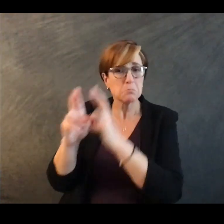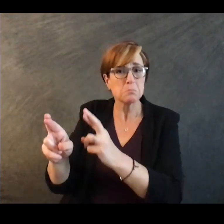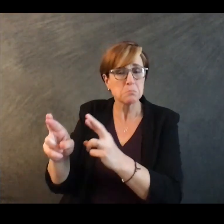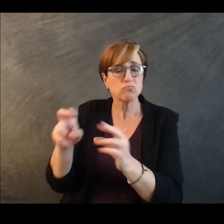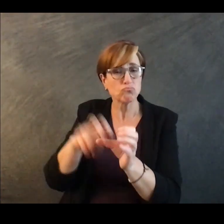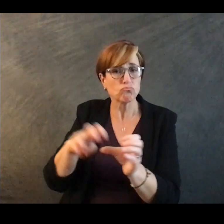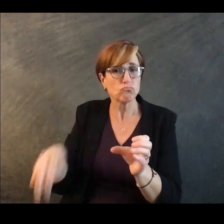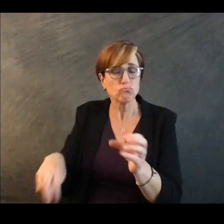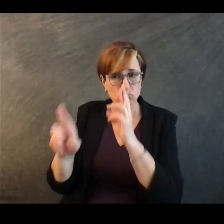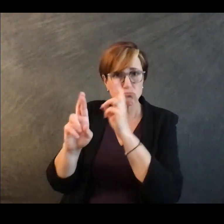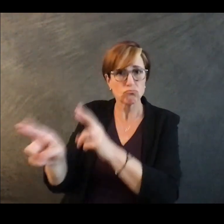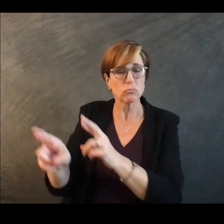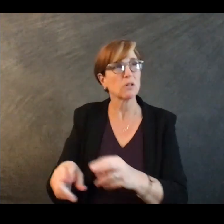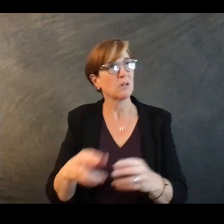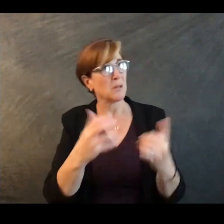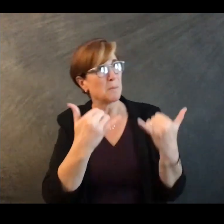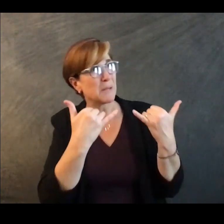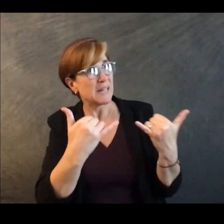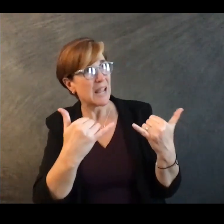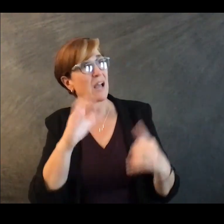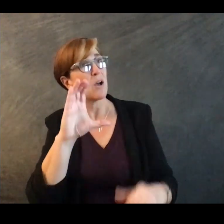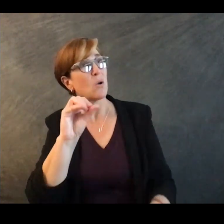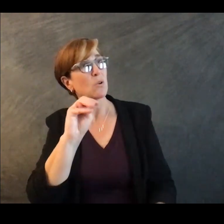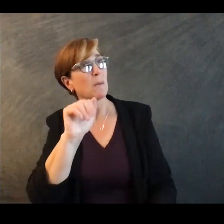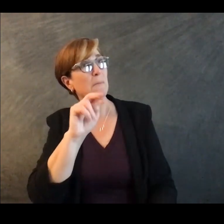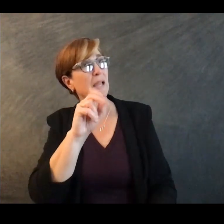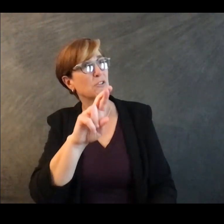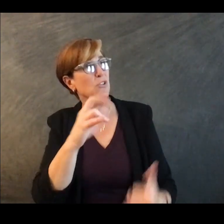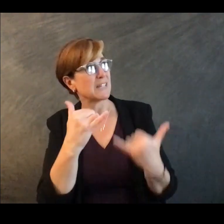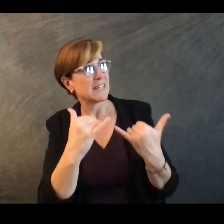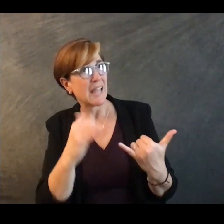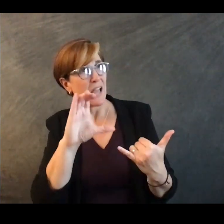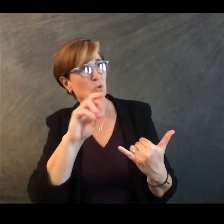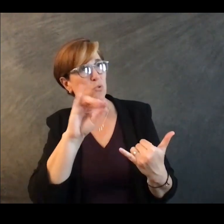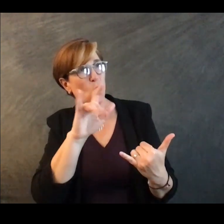commander Crozier who well they don't look at that I think Secretary of